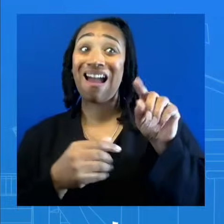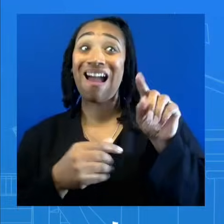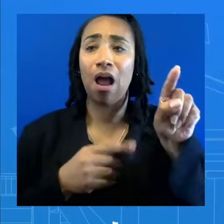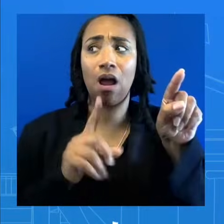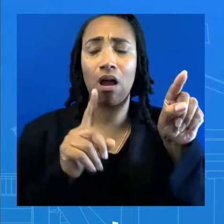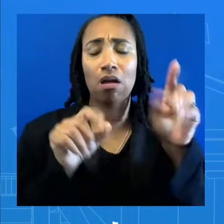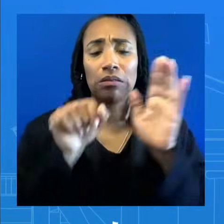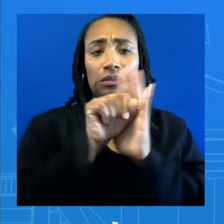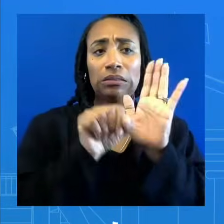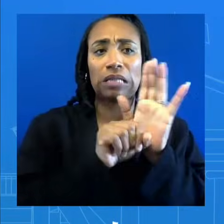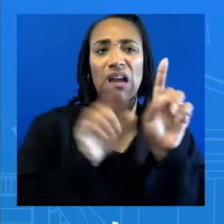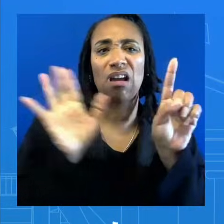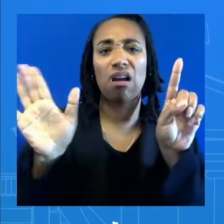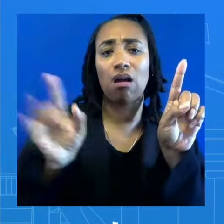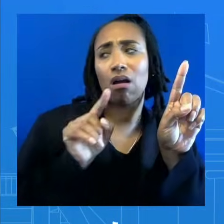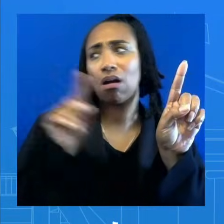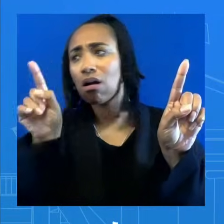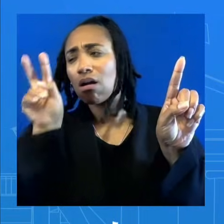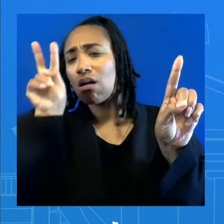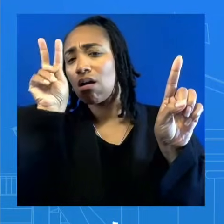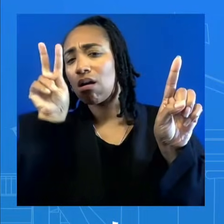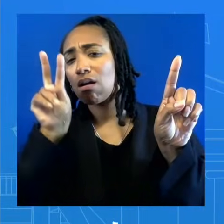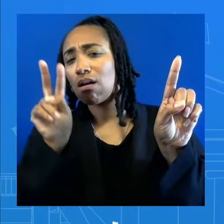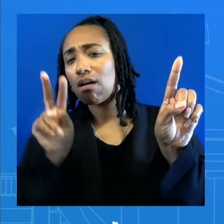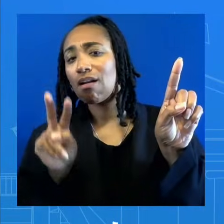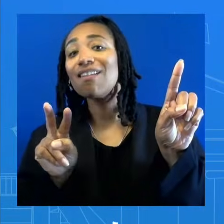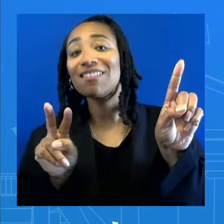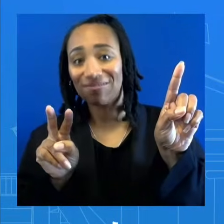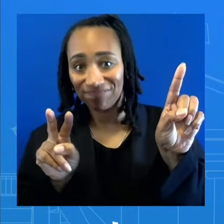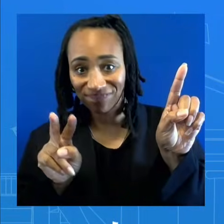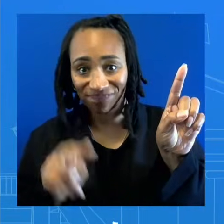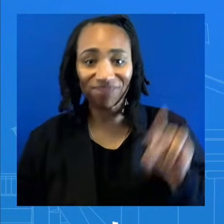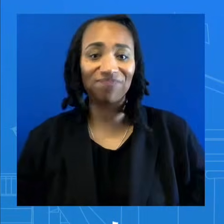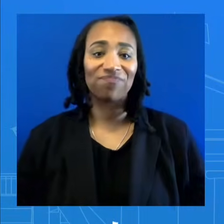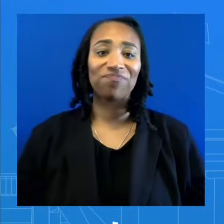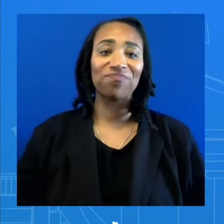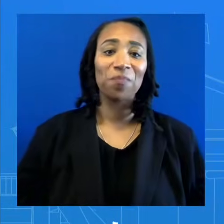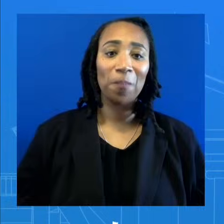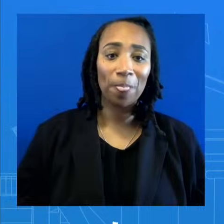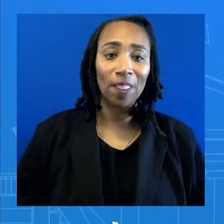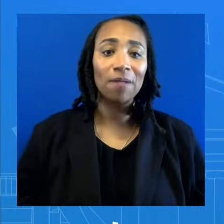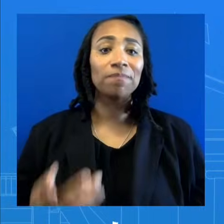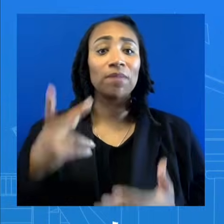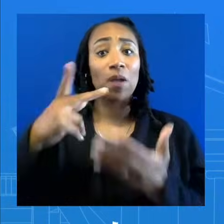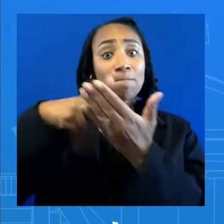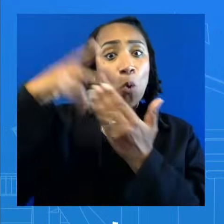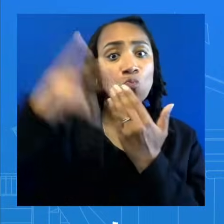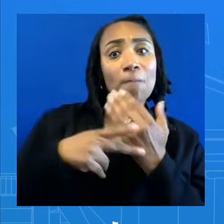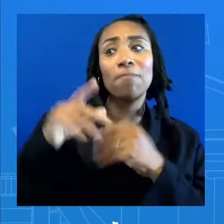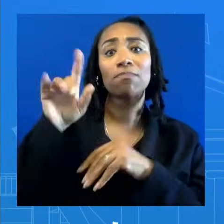It's voluntary, of course, but we recommend that to everybody. Ms. Jean-Pierre: Go ahead. The Press: Thank you.